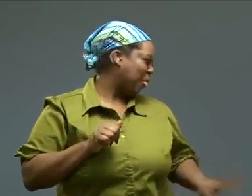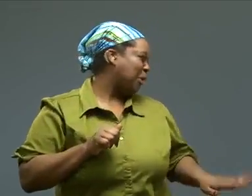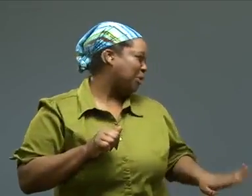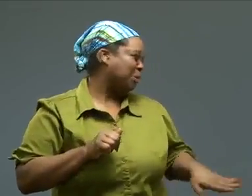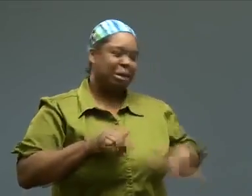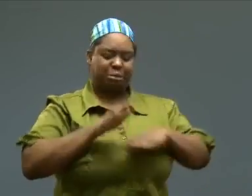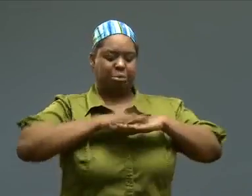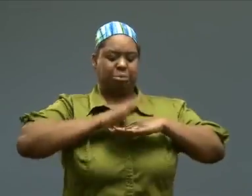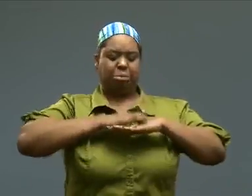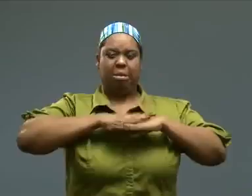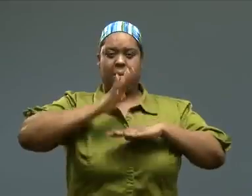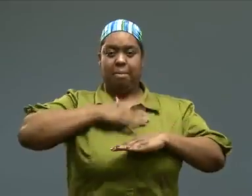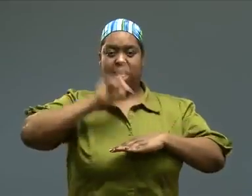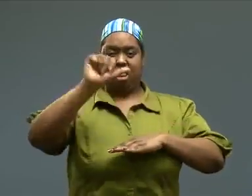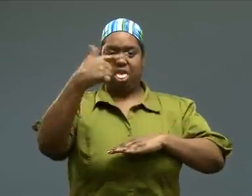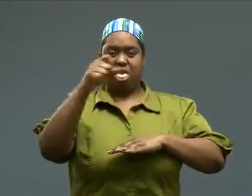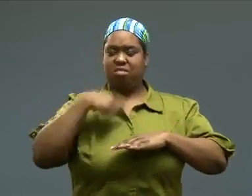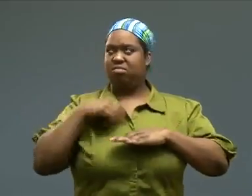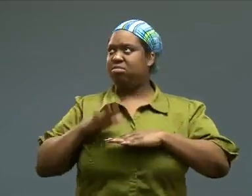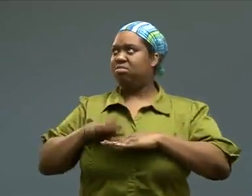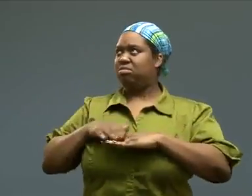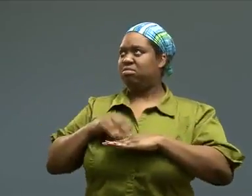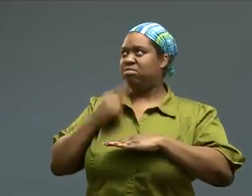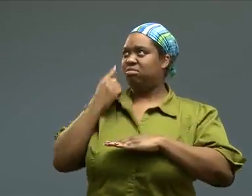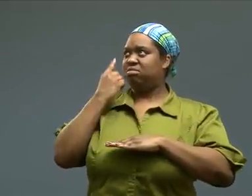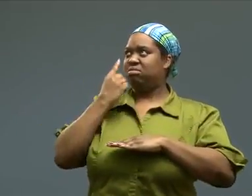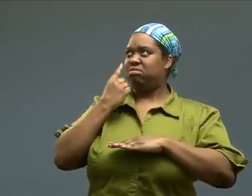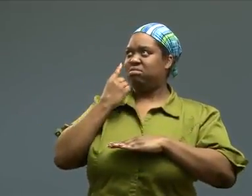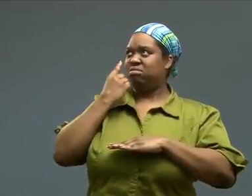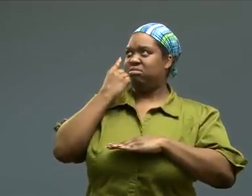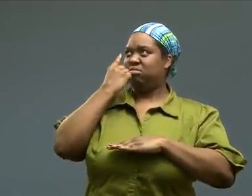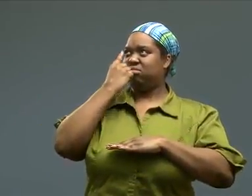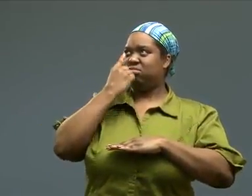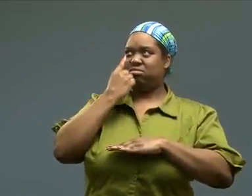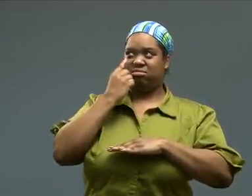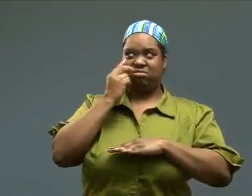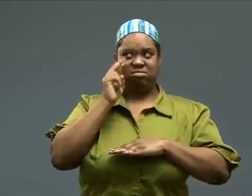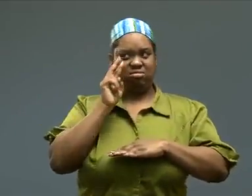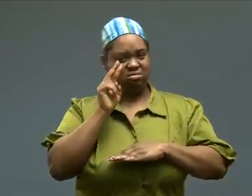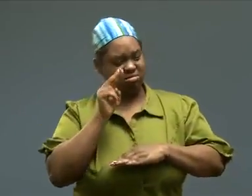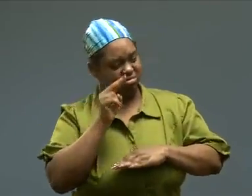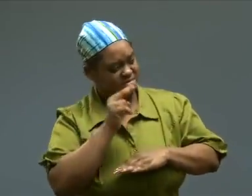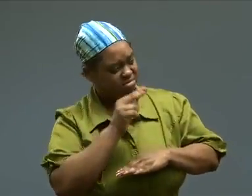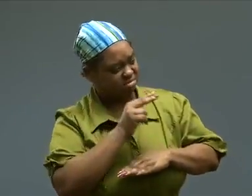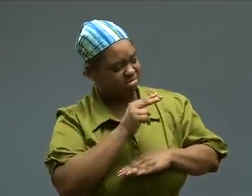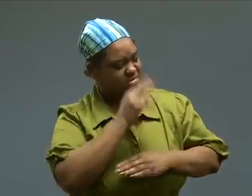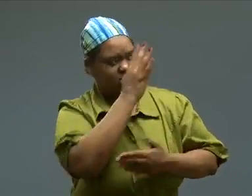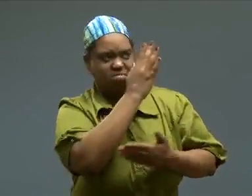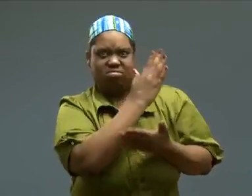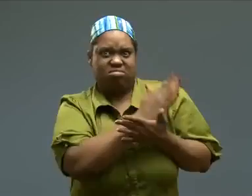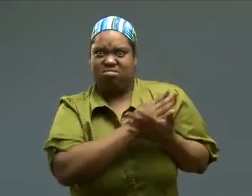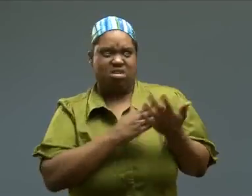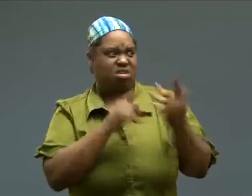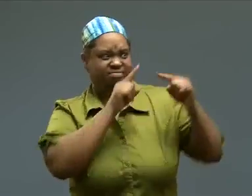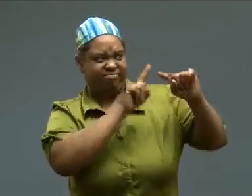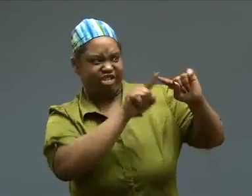as I wondered about this. I looked down the row.